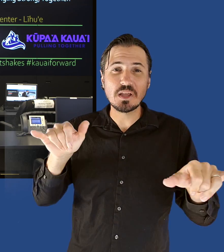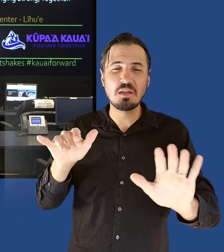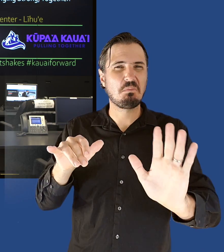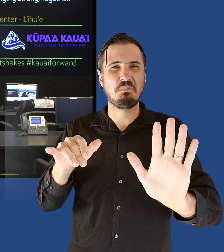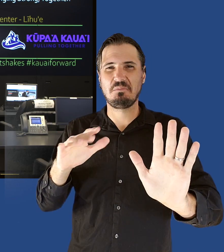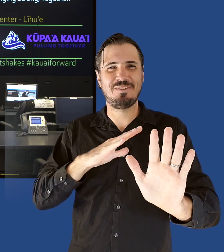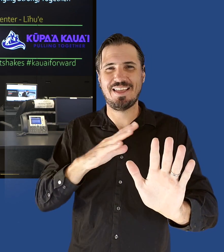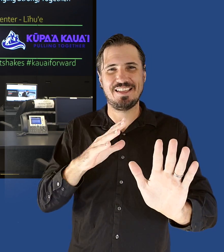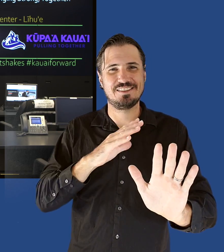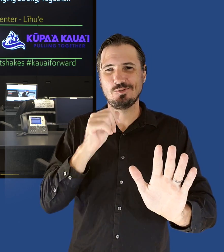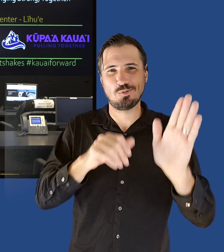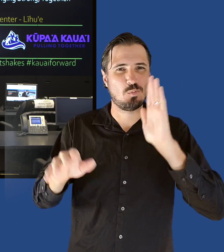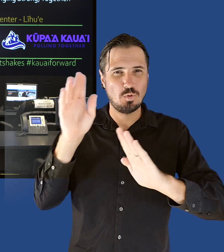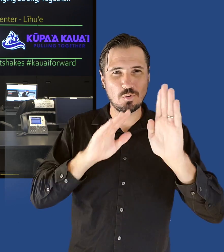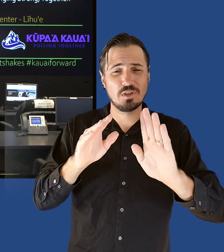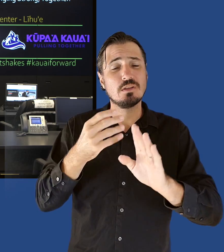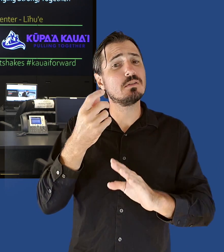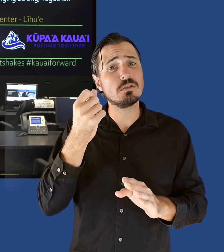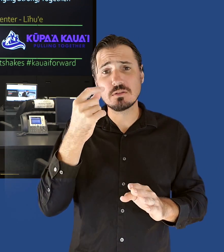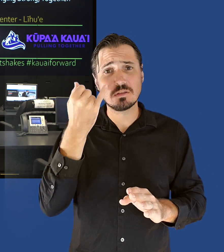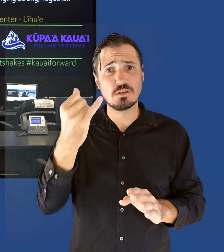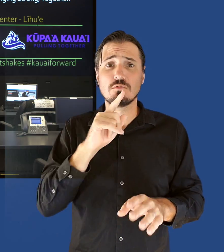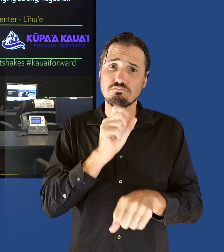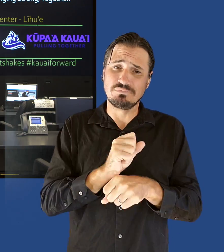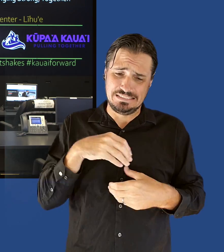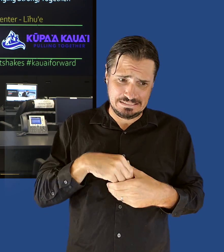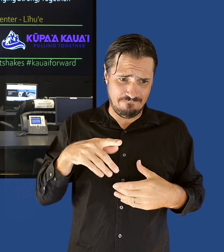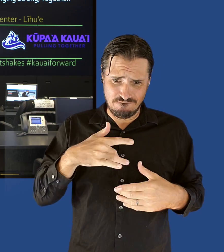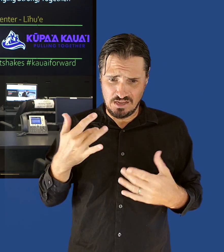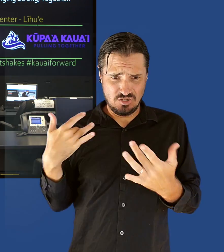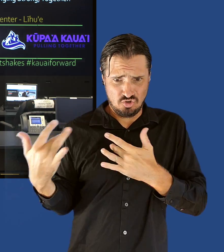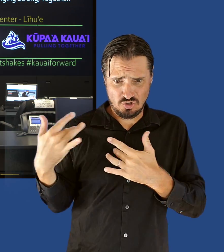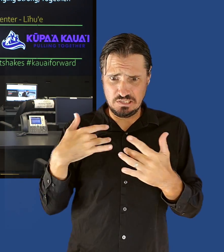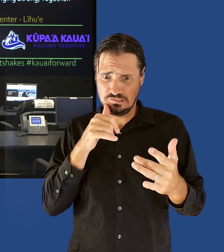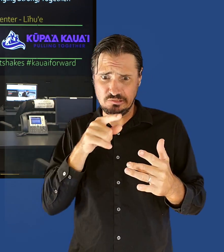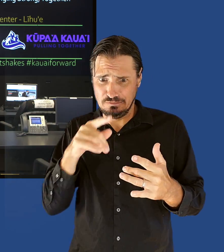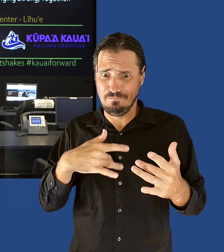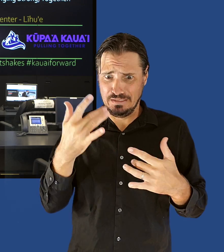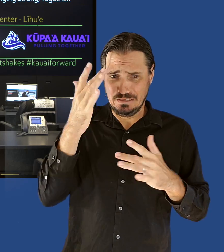That said, if you are seriously concerned, please contact your primary care provider.